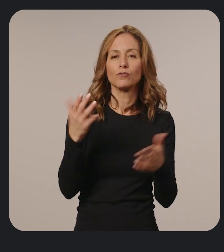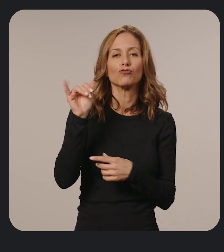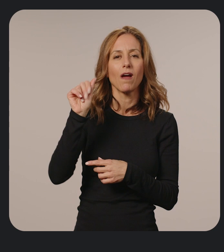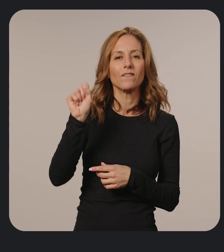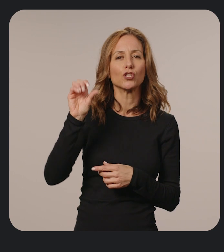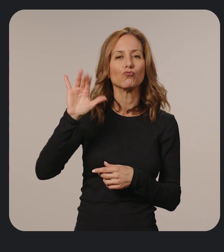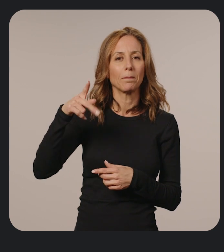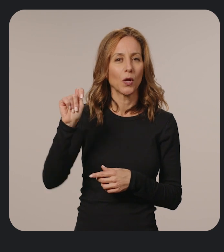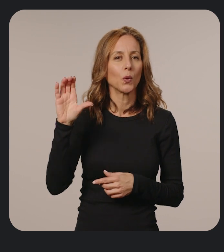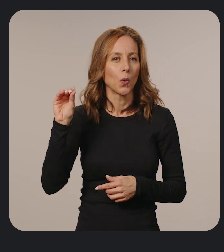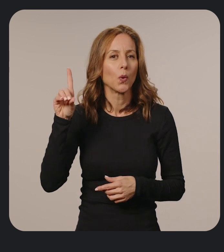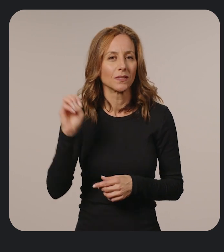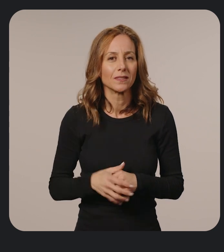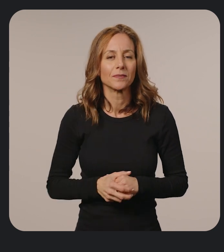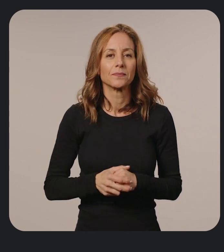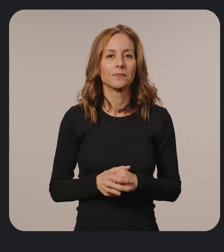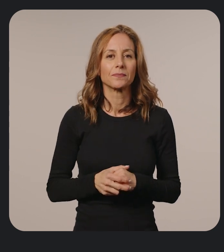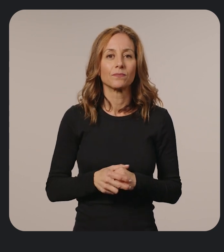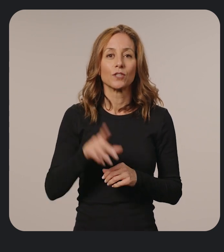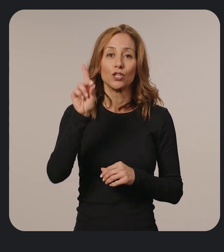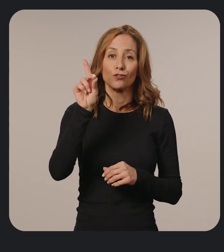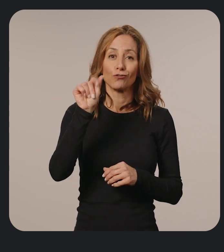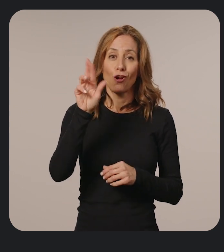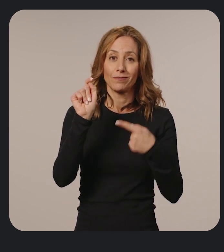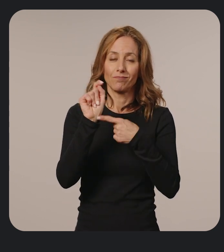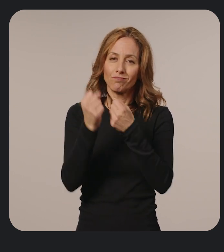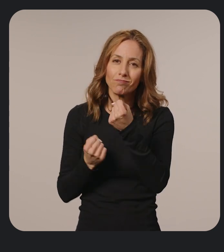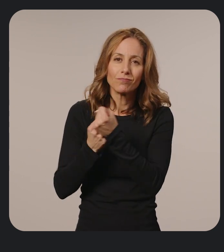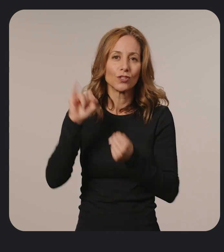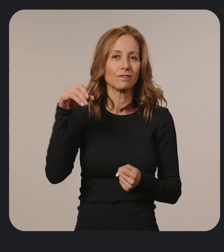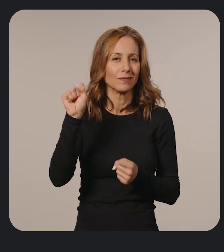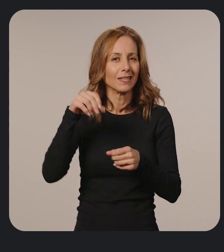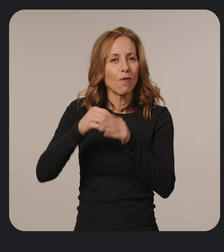code on that platform. On the web, this is typically JavaScript code.